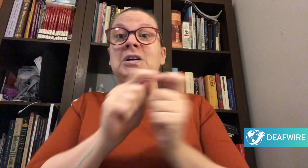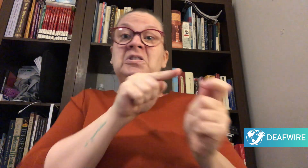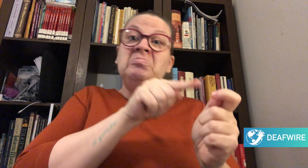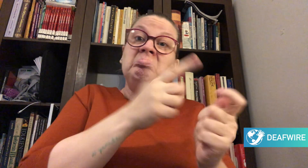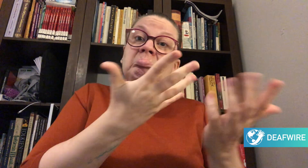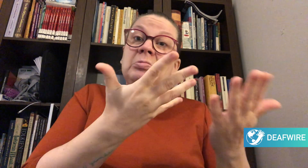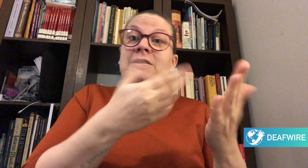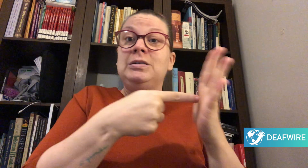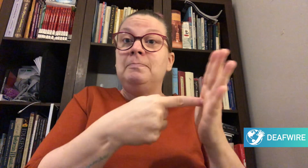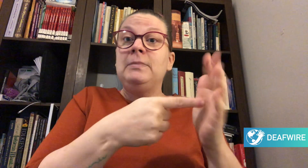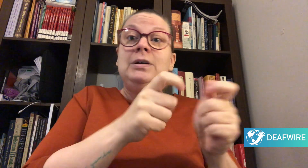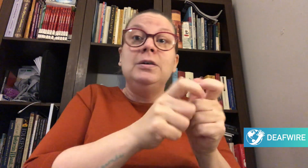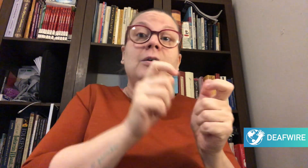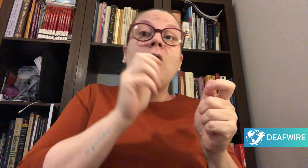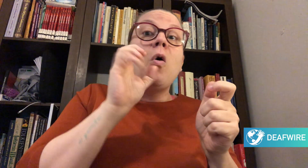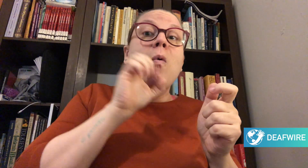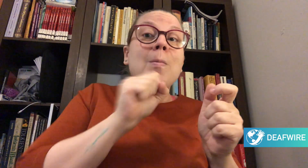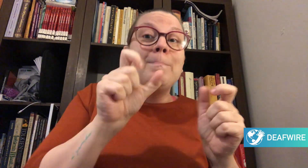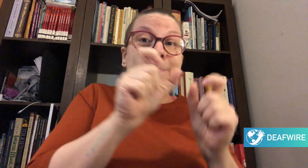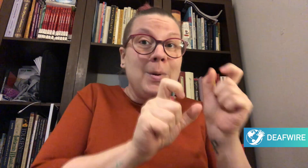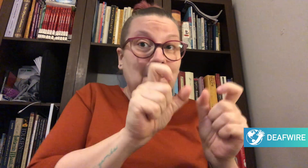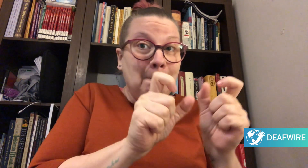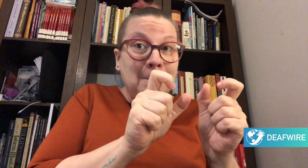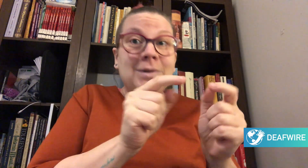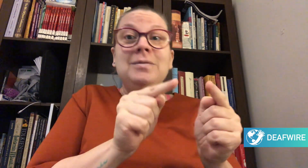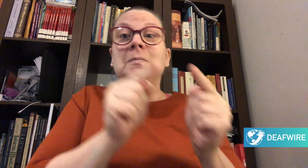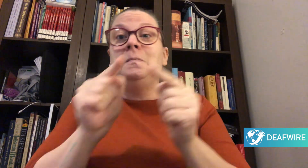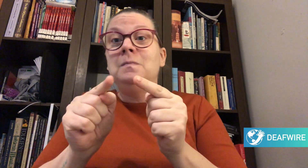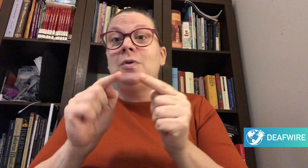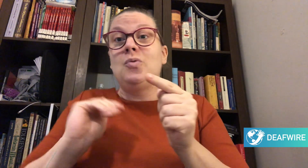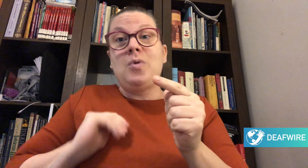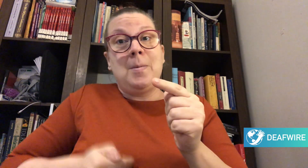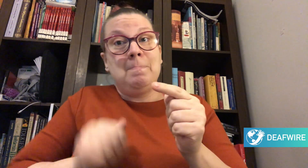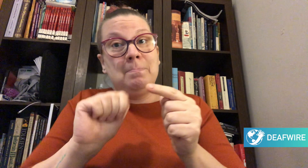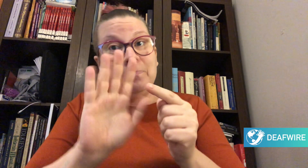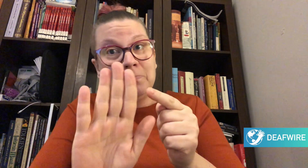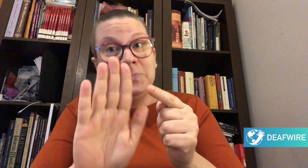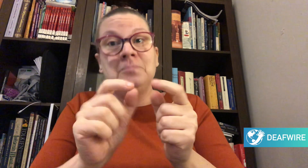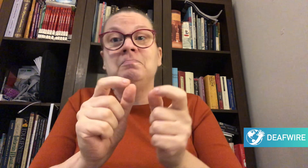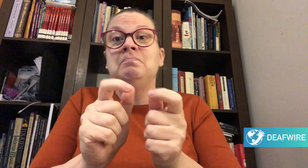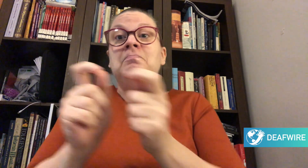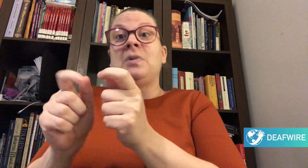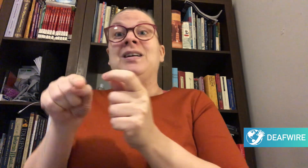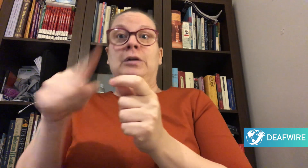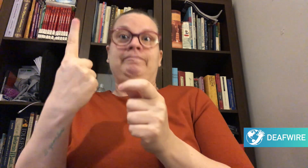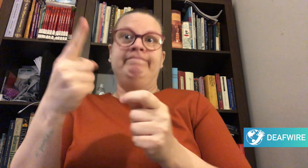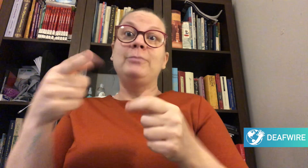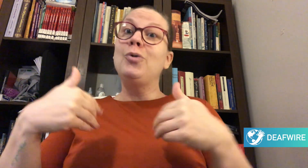to find new people and get them involved, which is challenging.